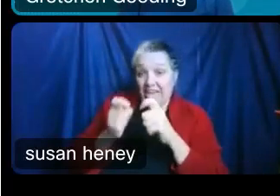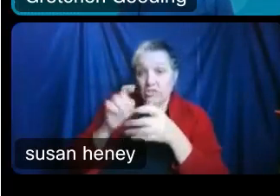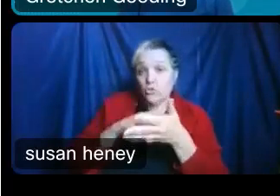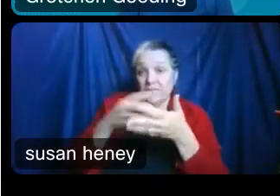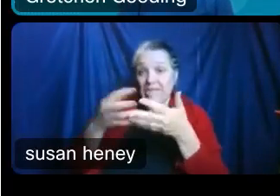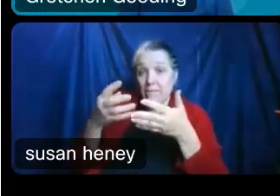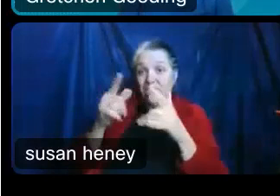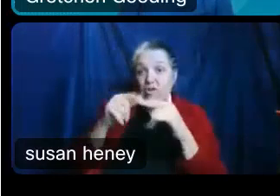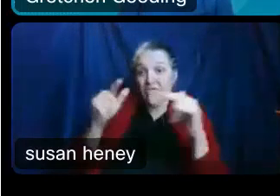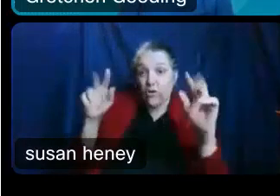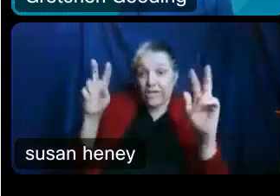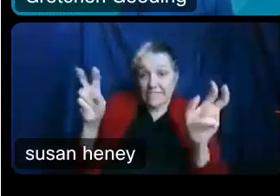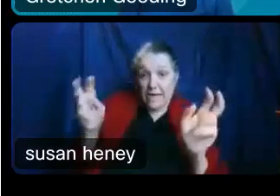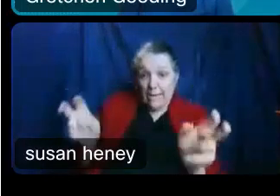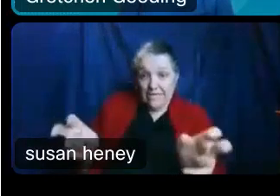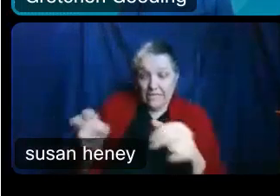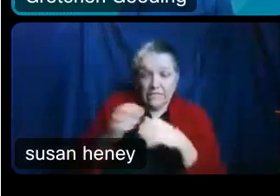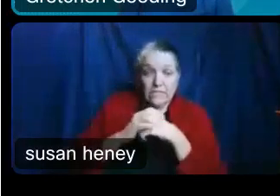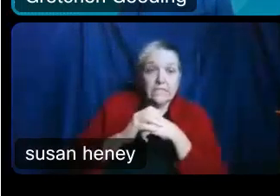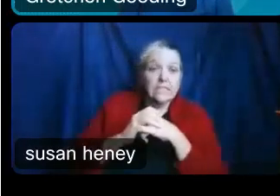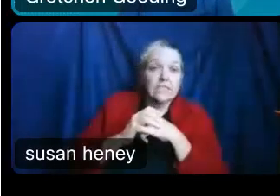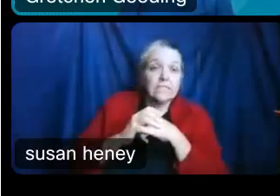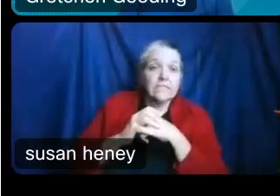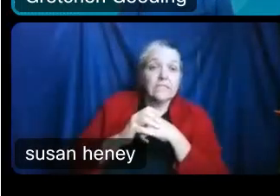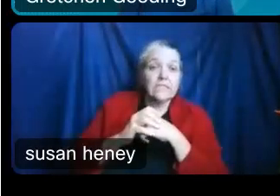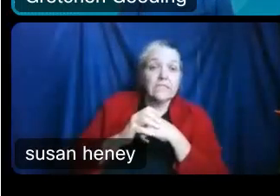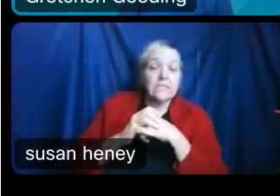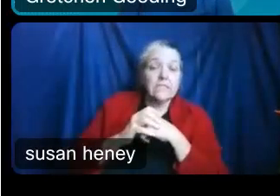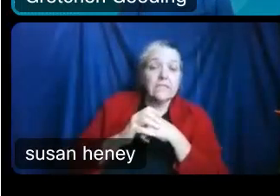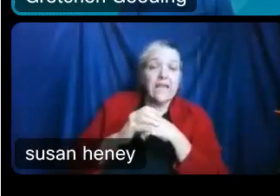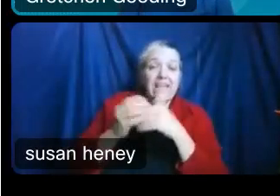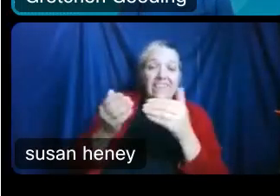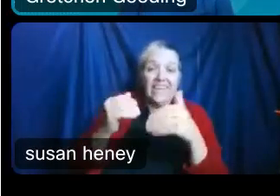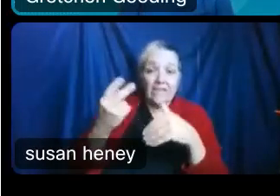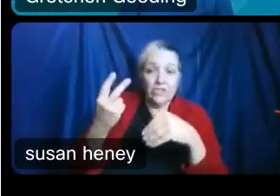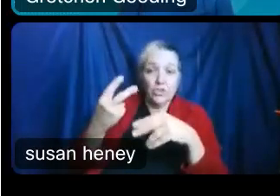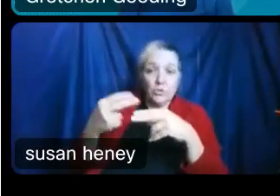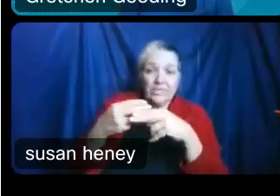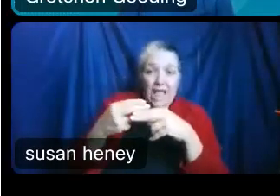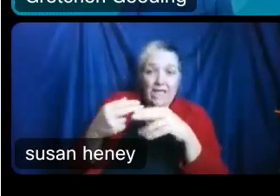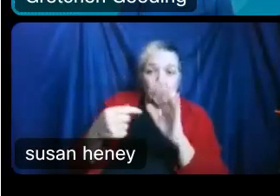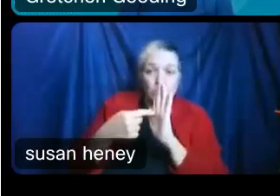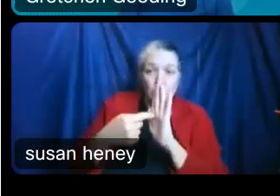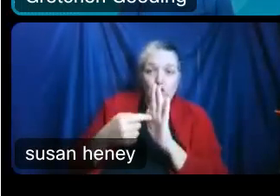of topics, and we'll use the next two slides to highlight some of these changes. Ten additional